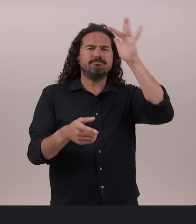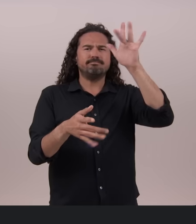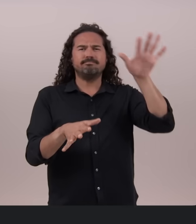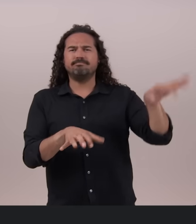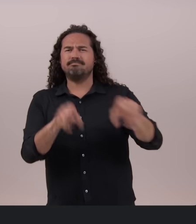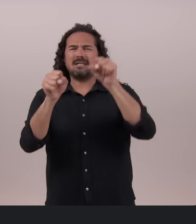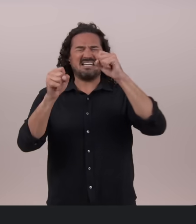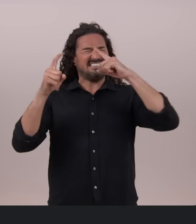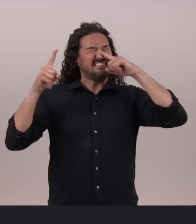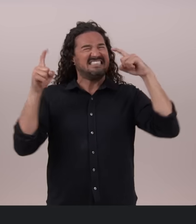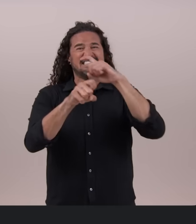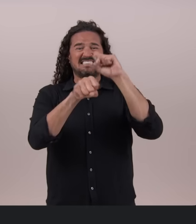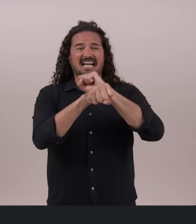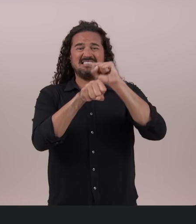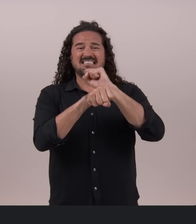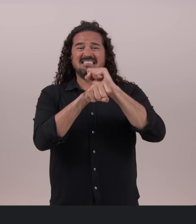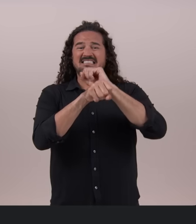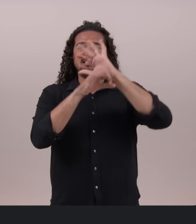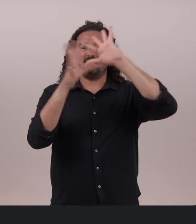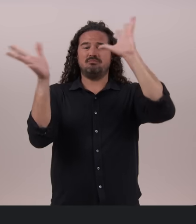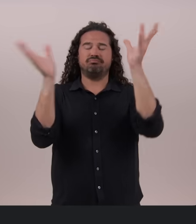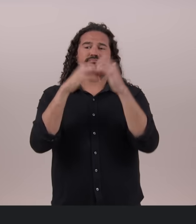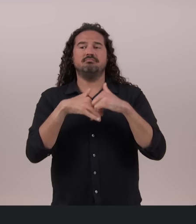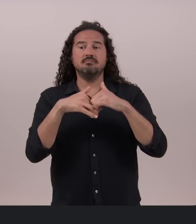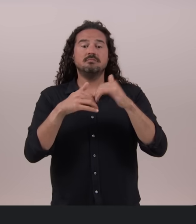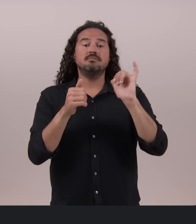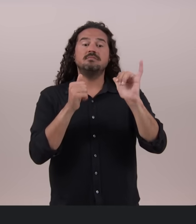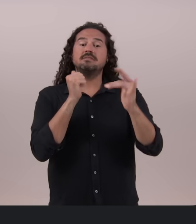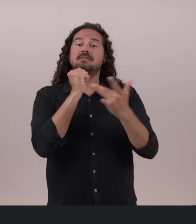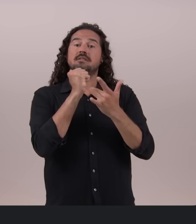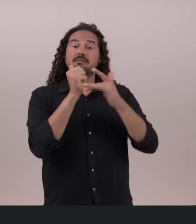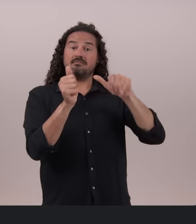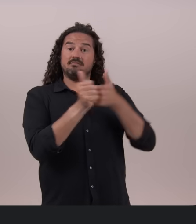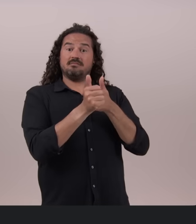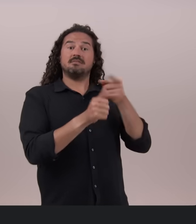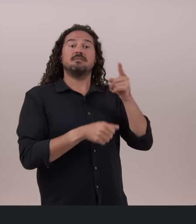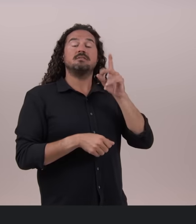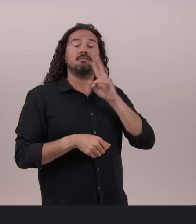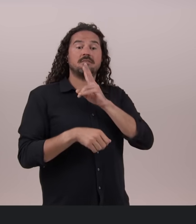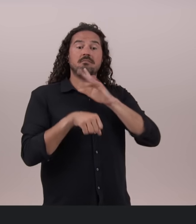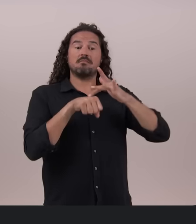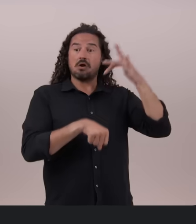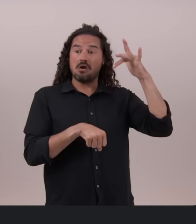It's the same technology behind Gemini Spark and our coding agent and Google AI Studio.